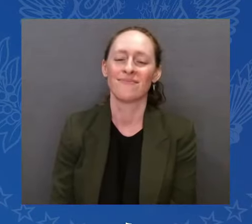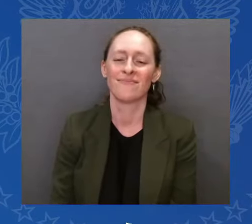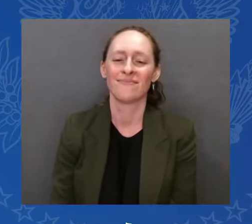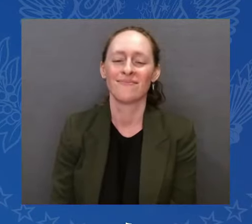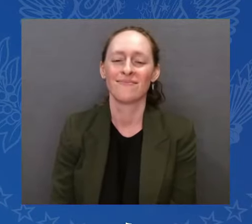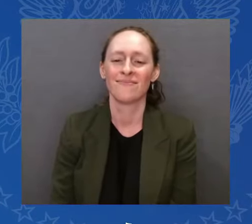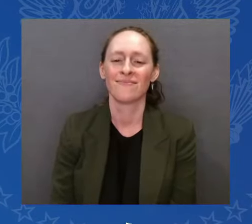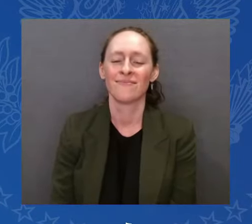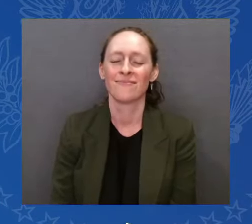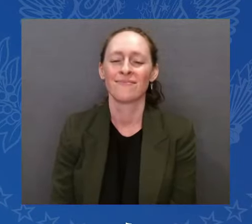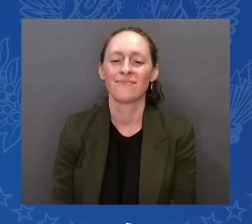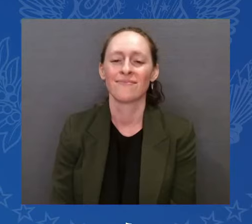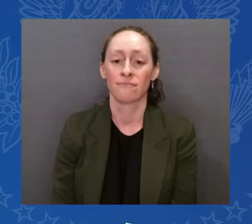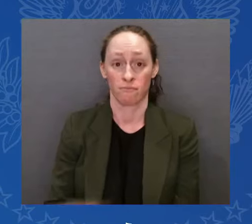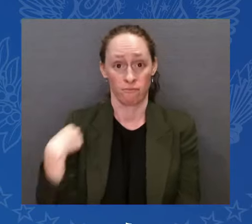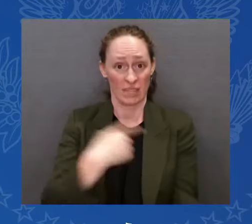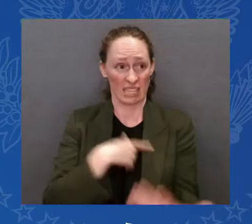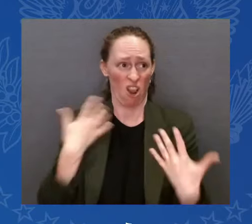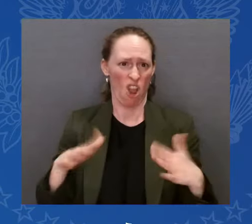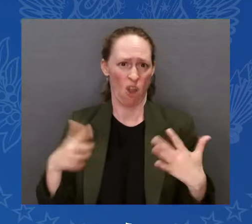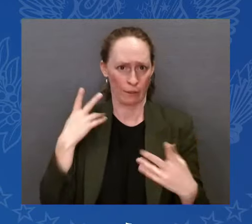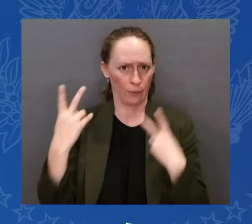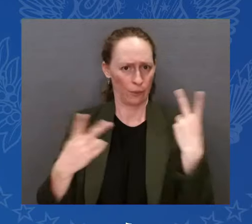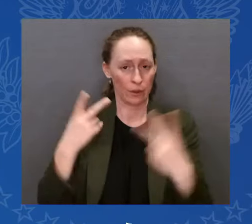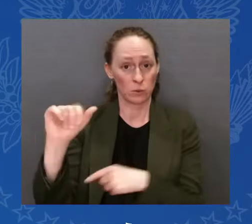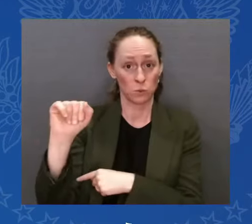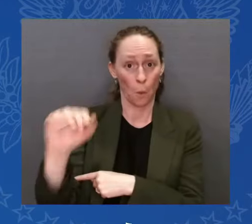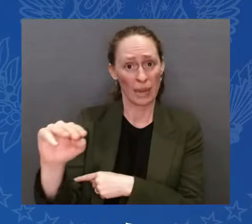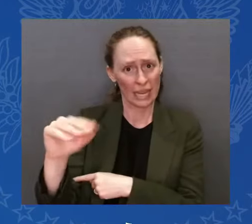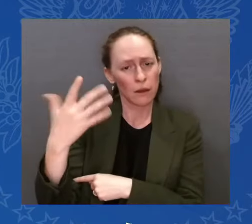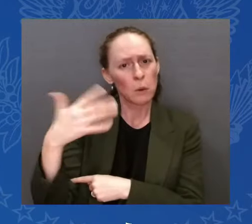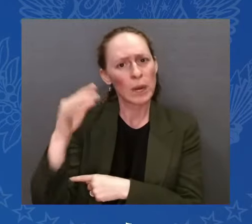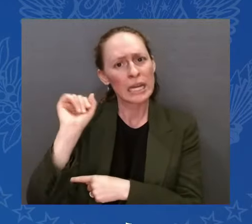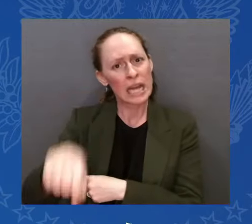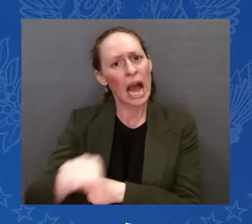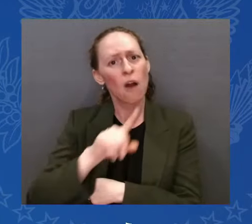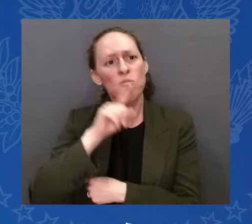without the right safeguards in place. That's why I said at the State of the Union